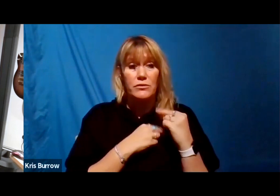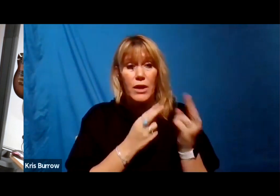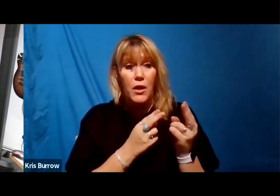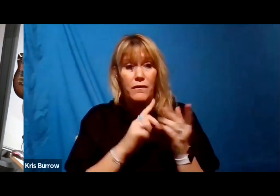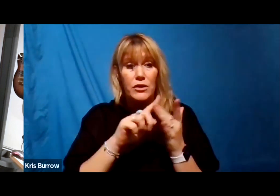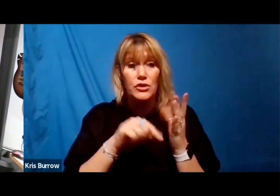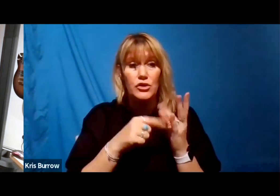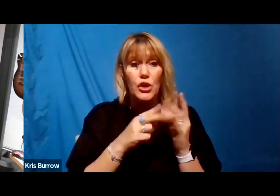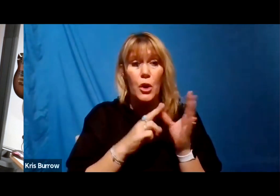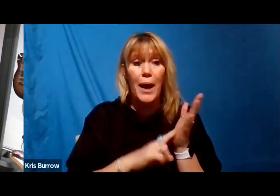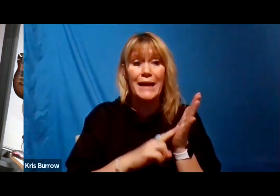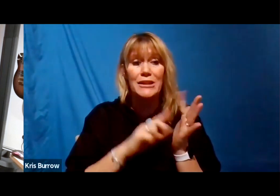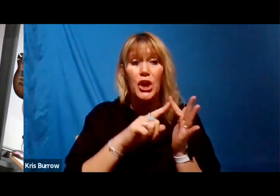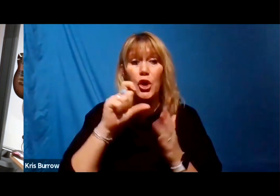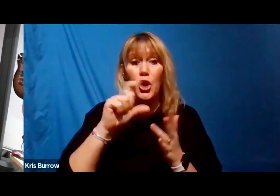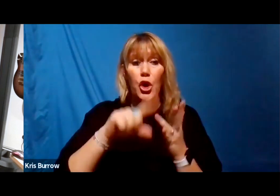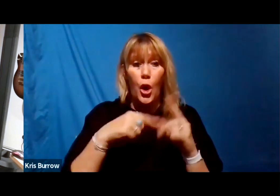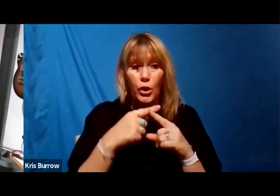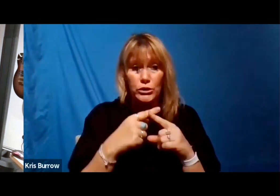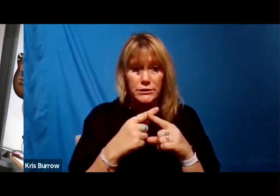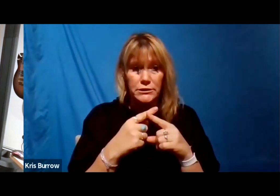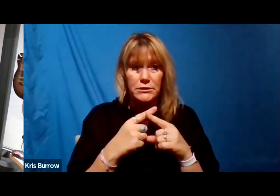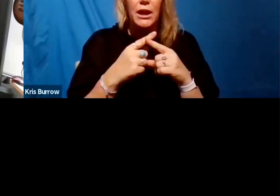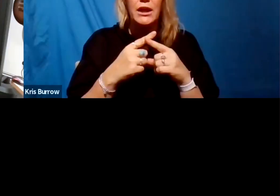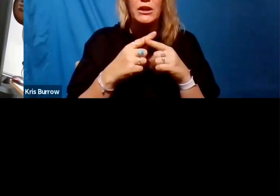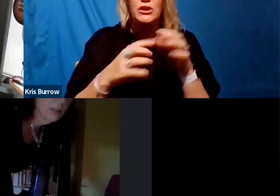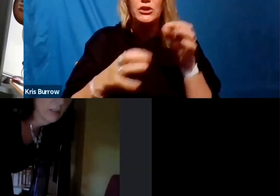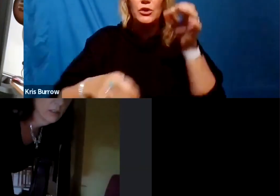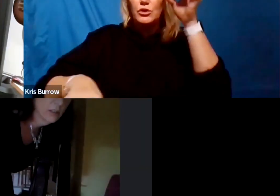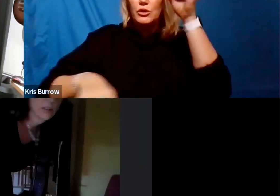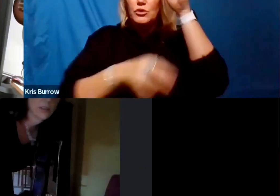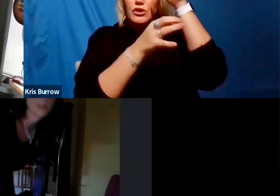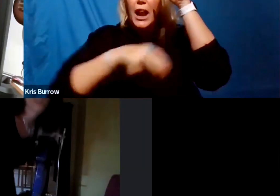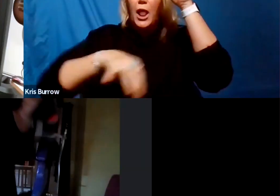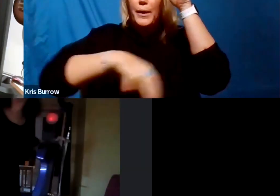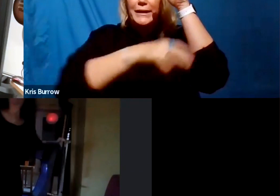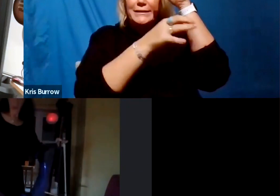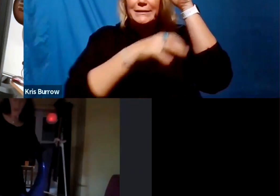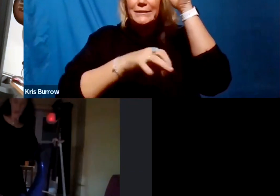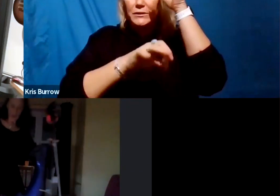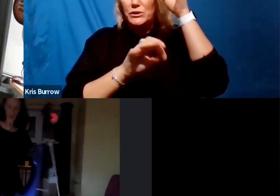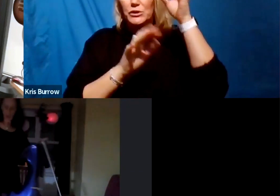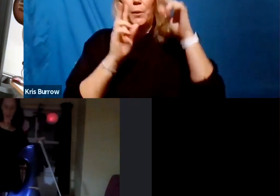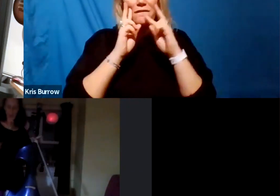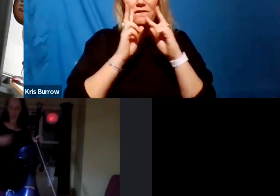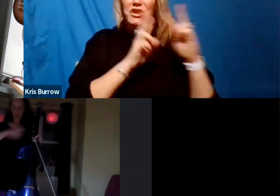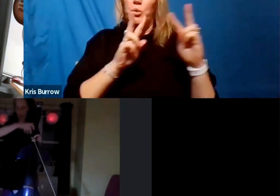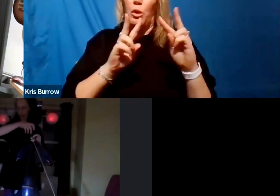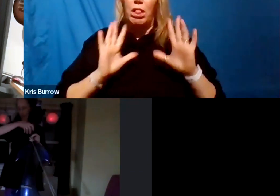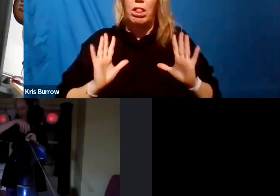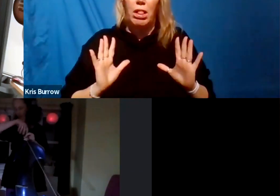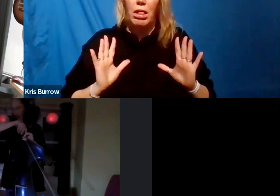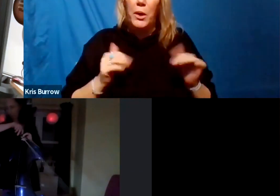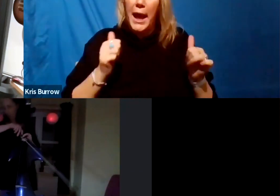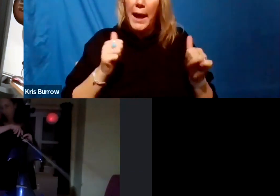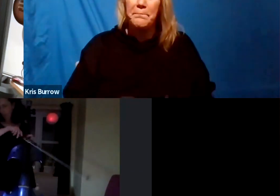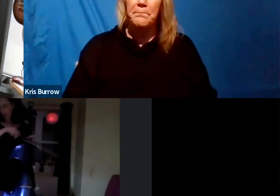Cox, who will be playing us some very beautiful ethereal, cello-based music.